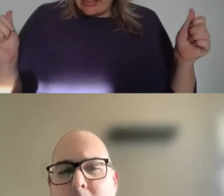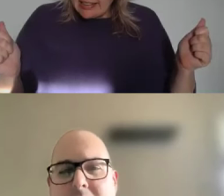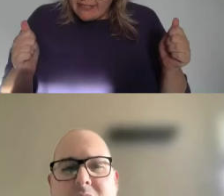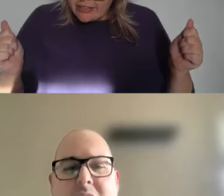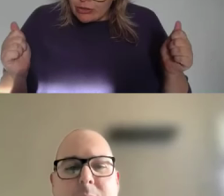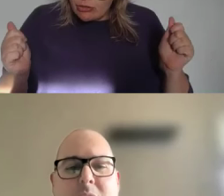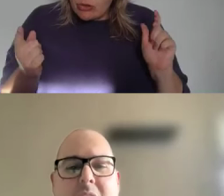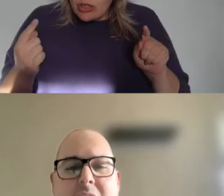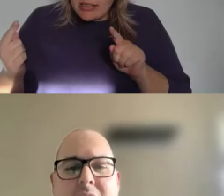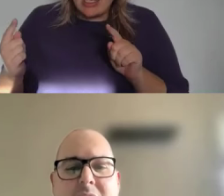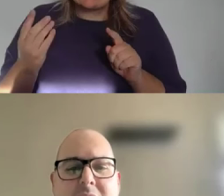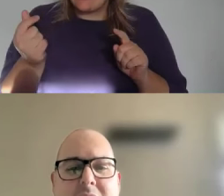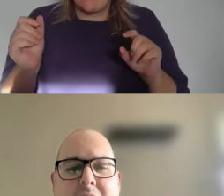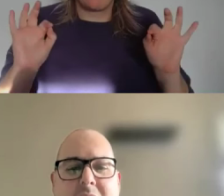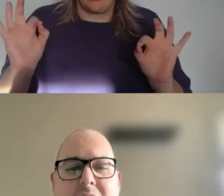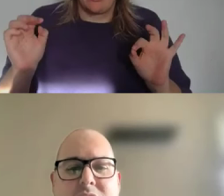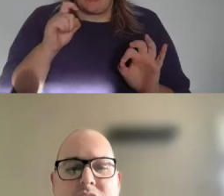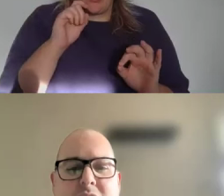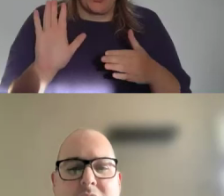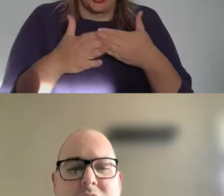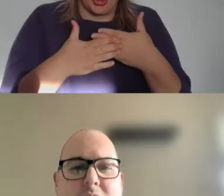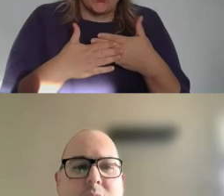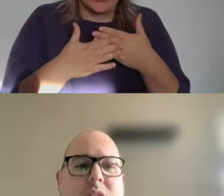but that's okay. I'm going to end it and share the results.